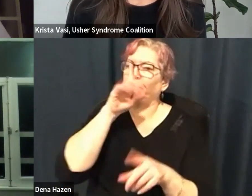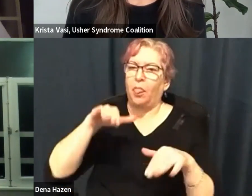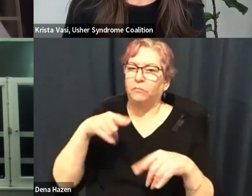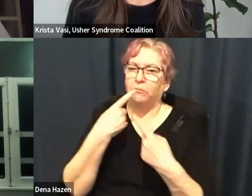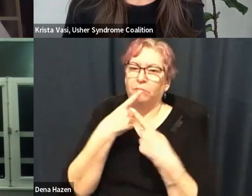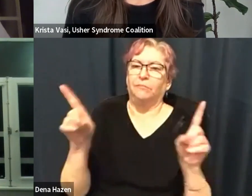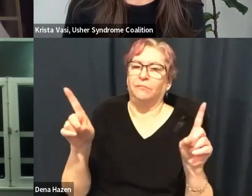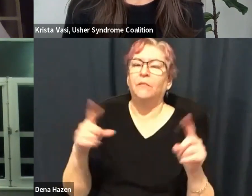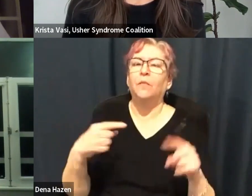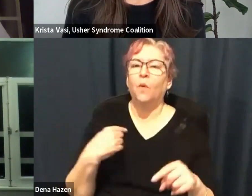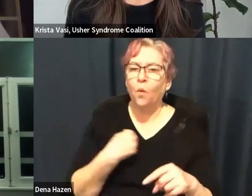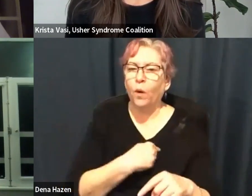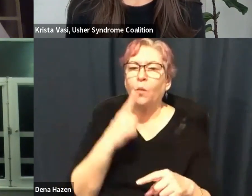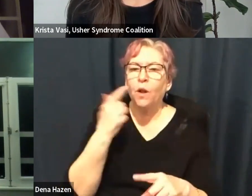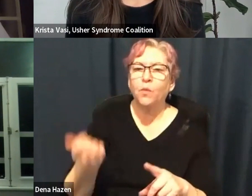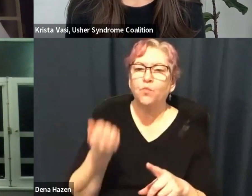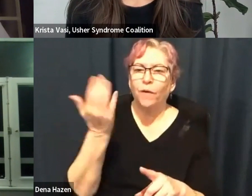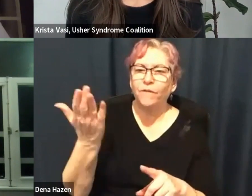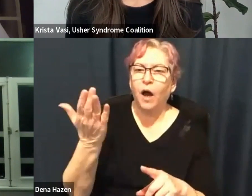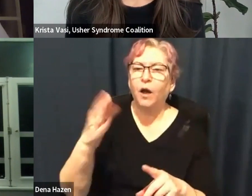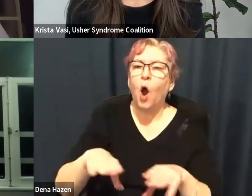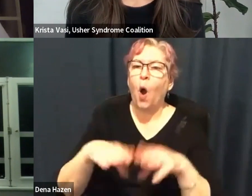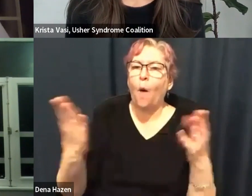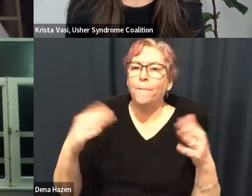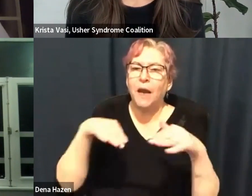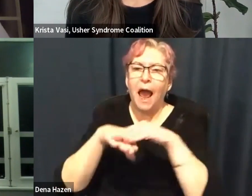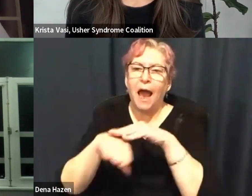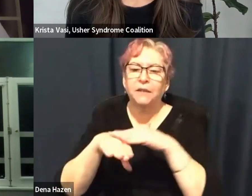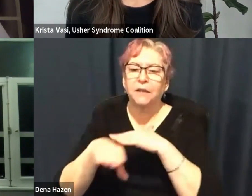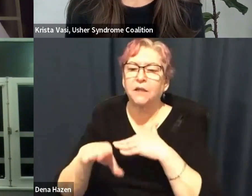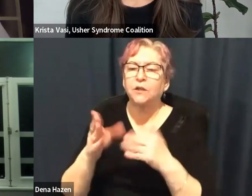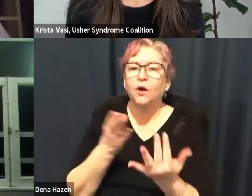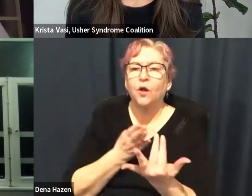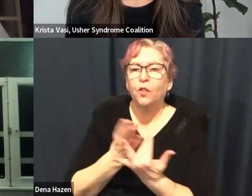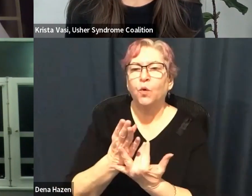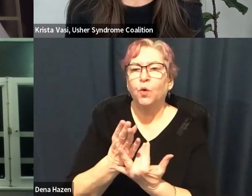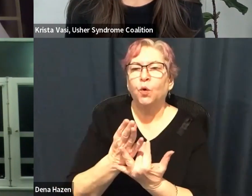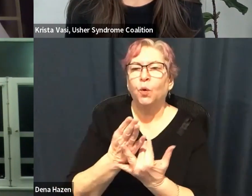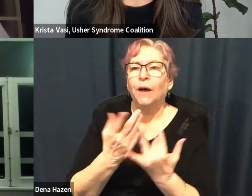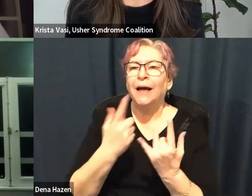We are providing open access through an extension study